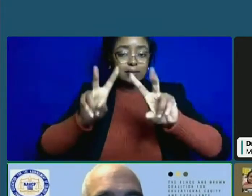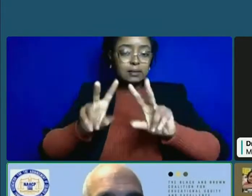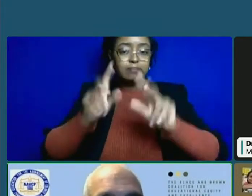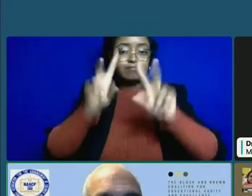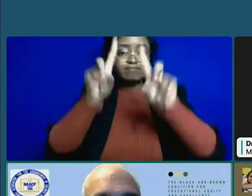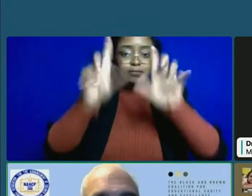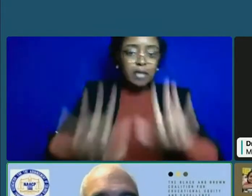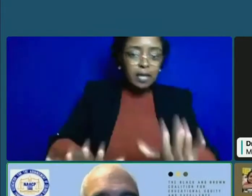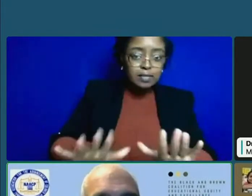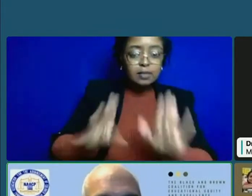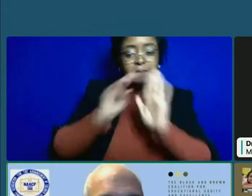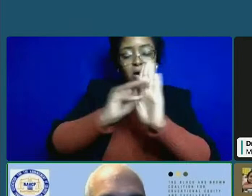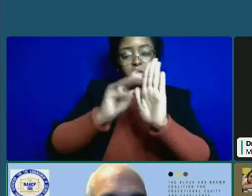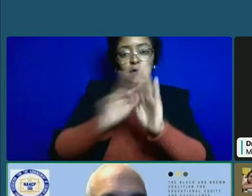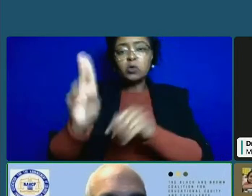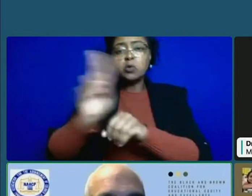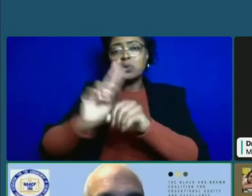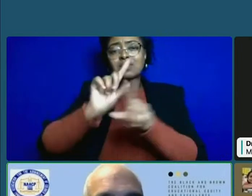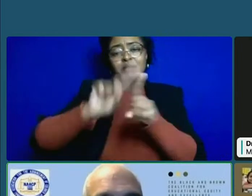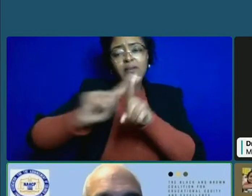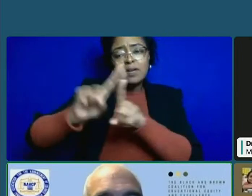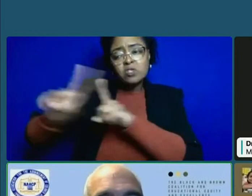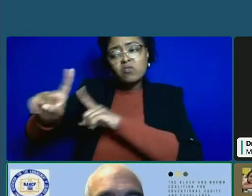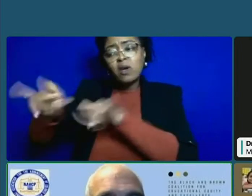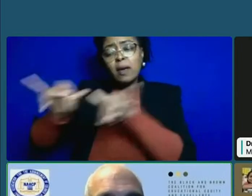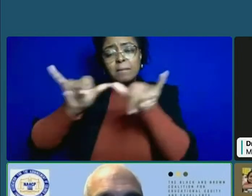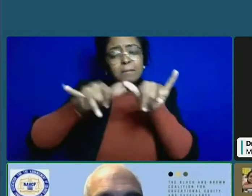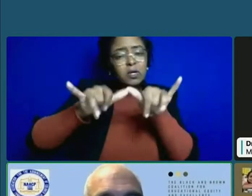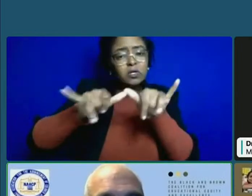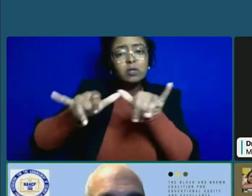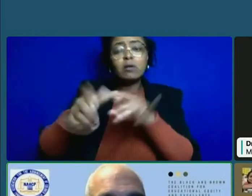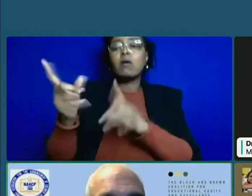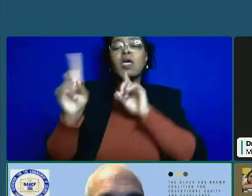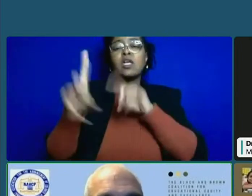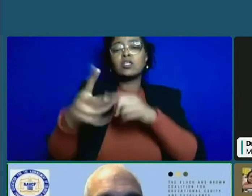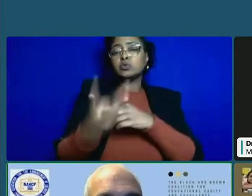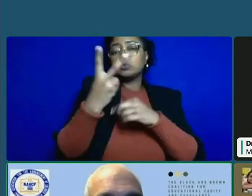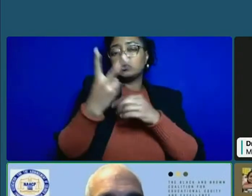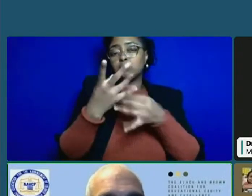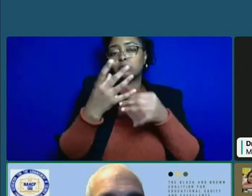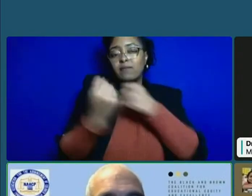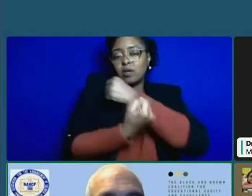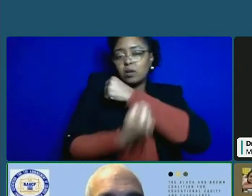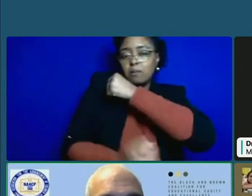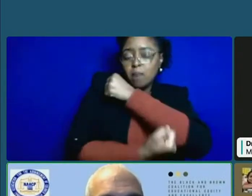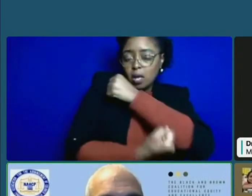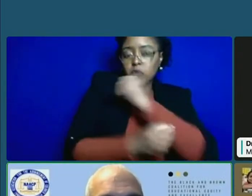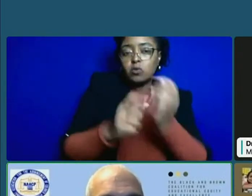learning and performance assessment model that uses